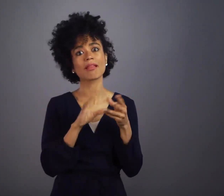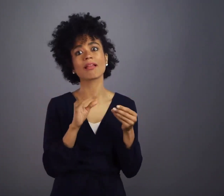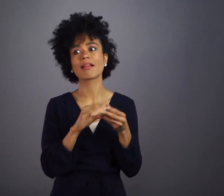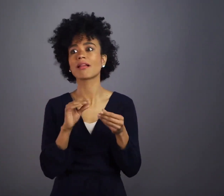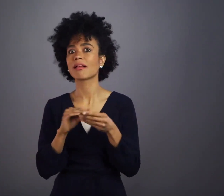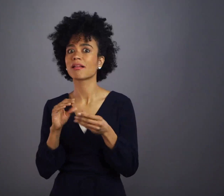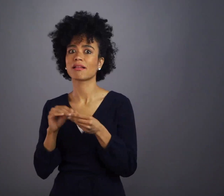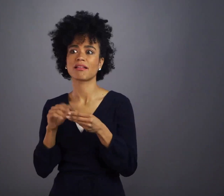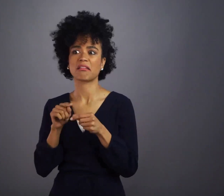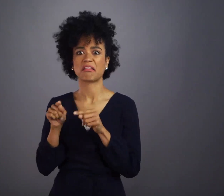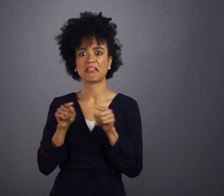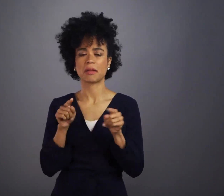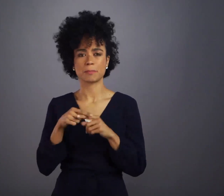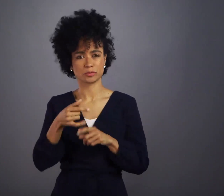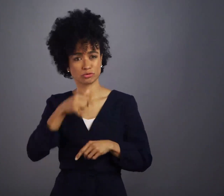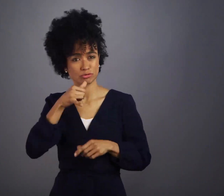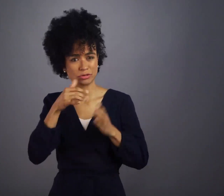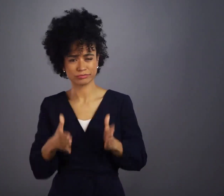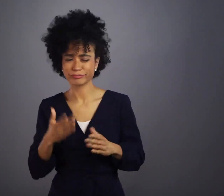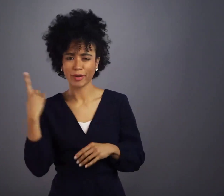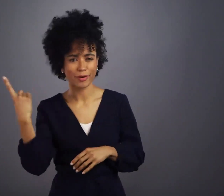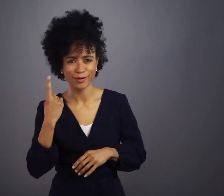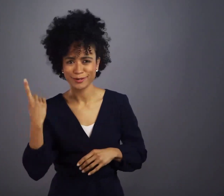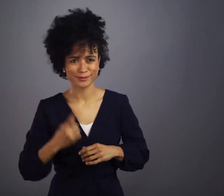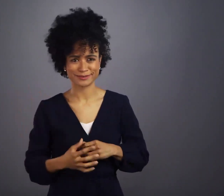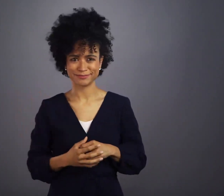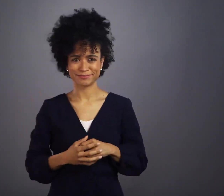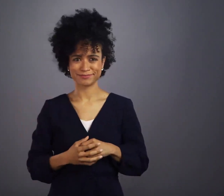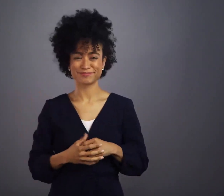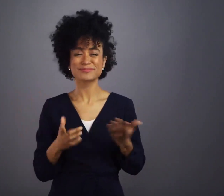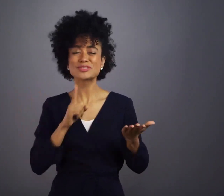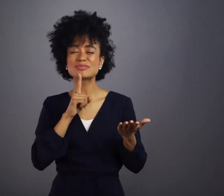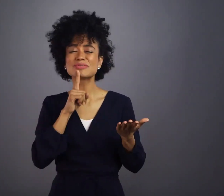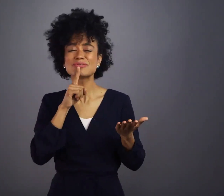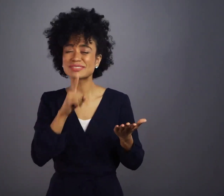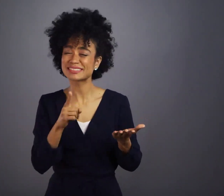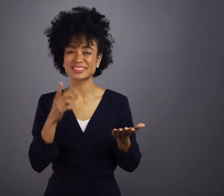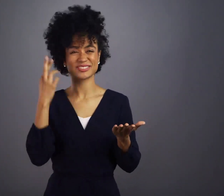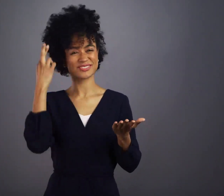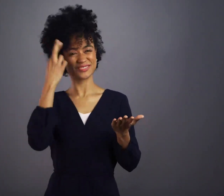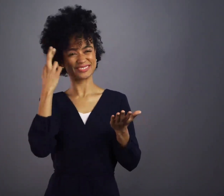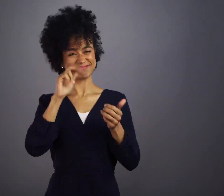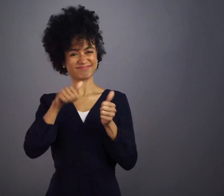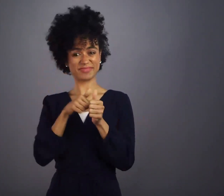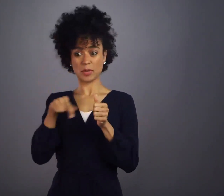Now these are commonplace observations on drinkers which we hear all the time.